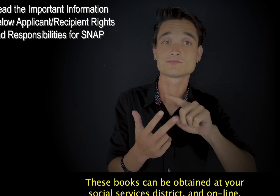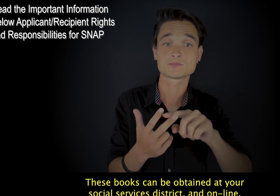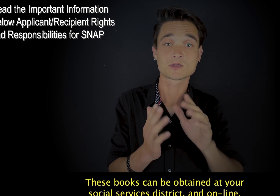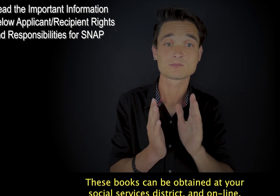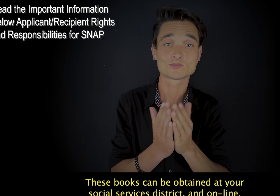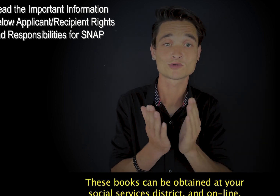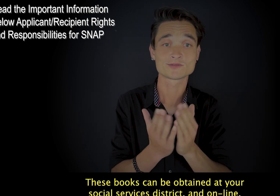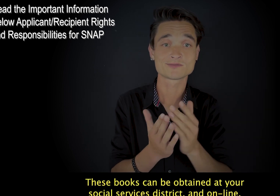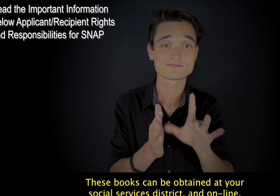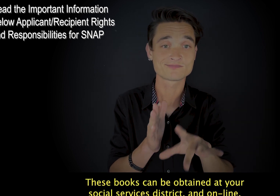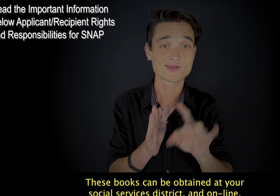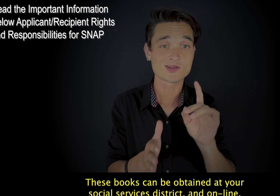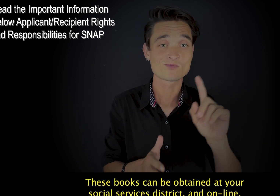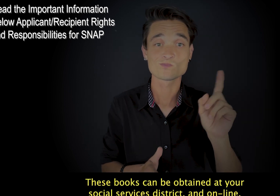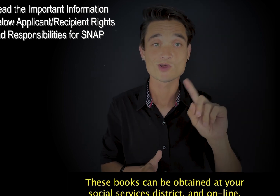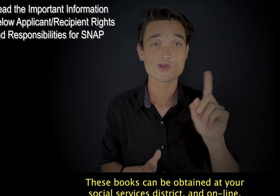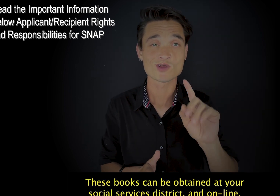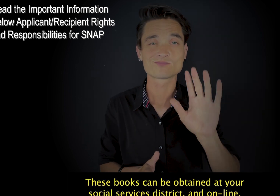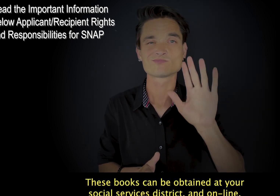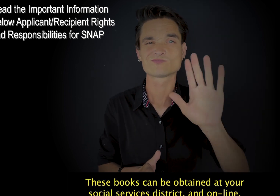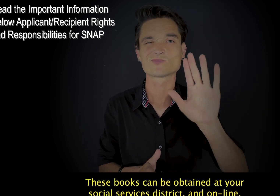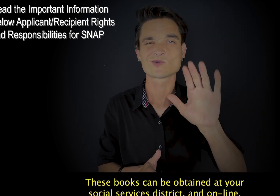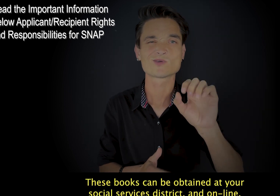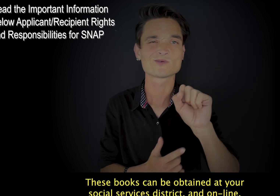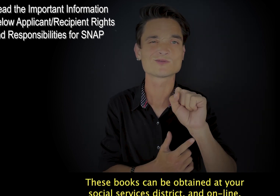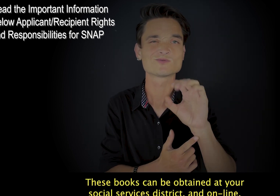These books can be obtained at your social services district, and on-line.